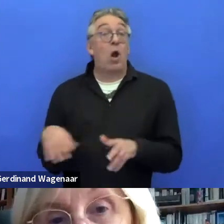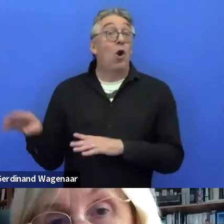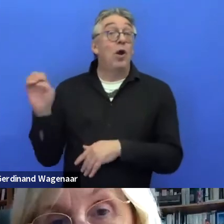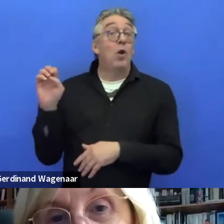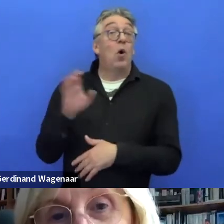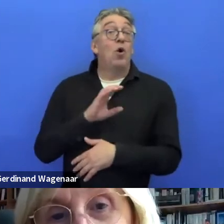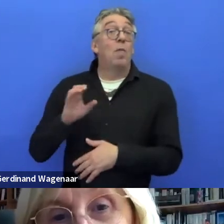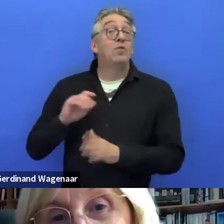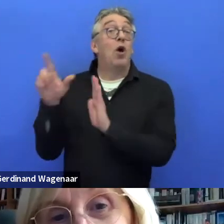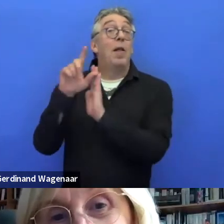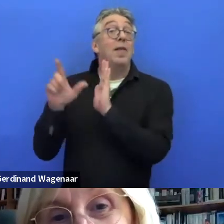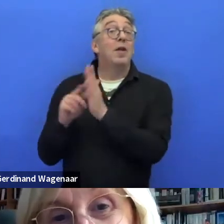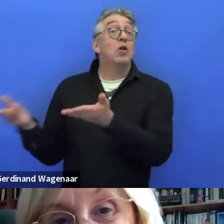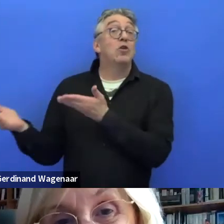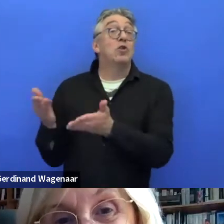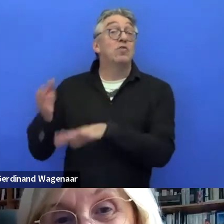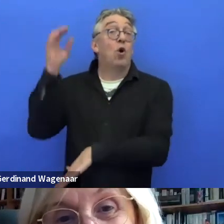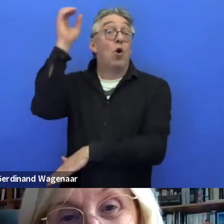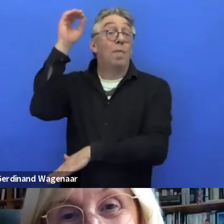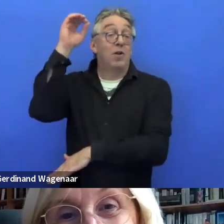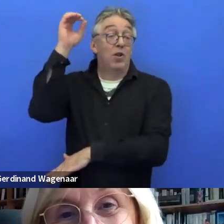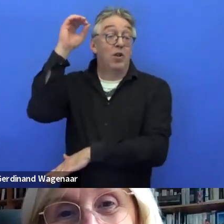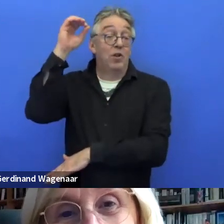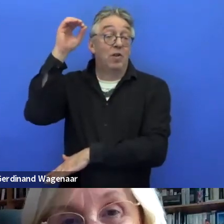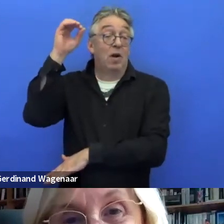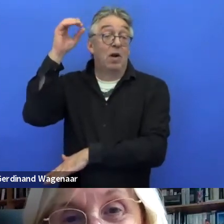which stayed in my heart, I can't forget about this